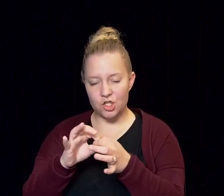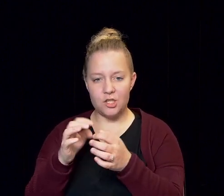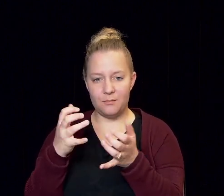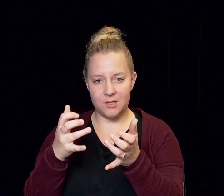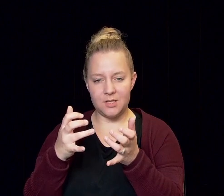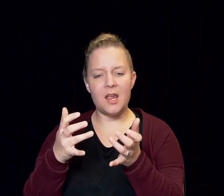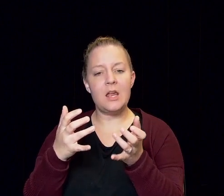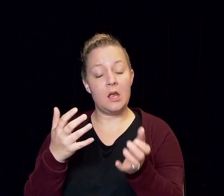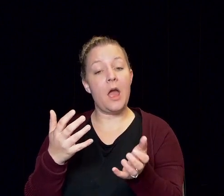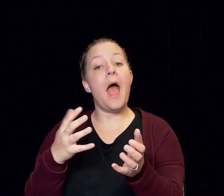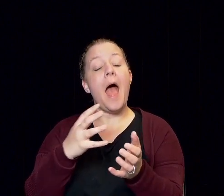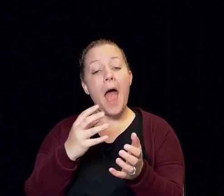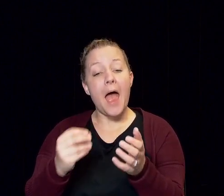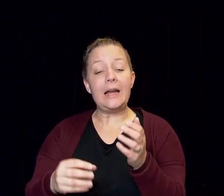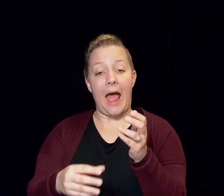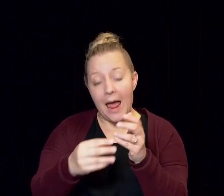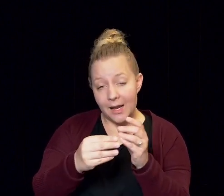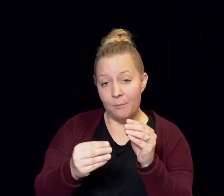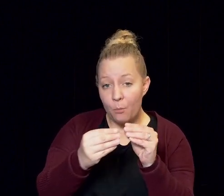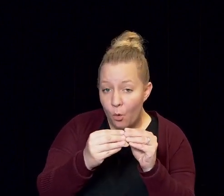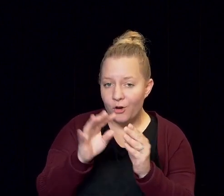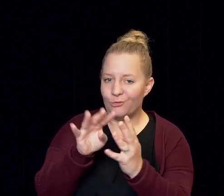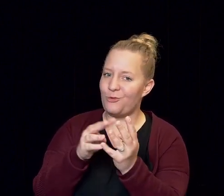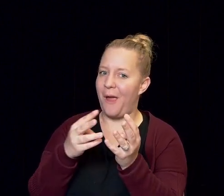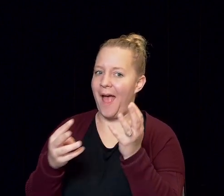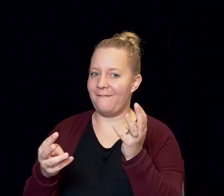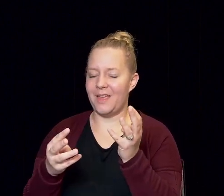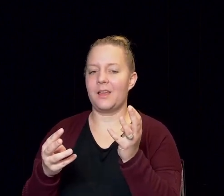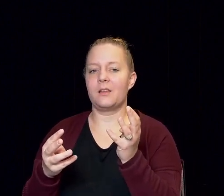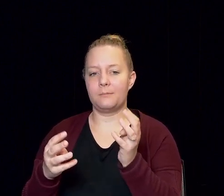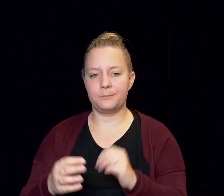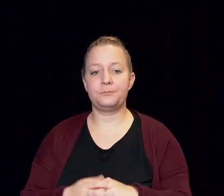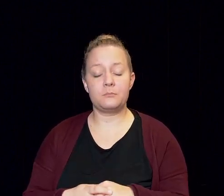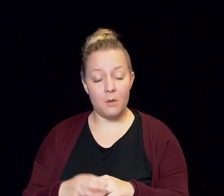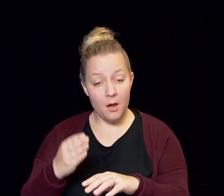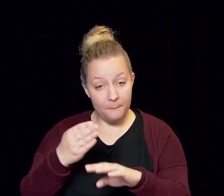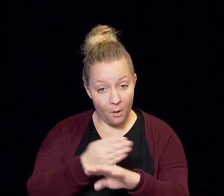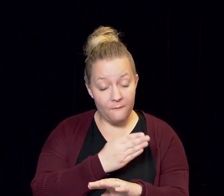learning from Lesson 1-4 where we just worked with the table of values. Before we do that though, I